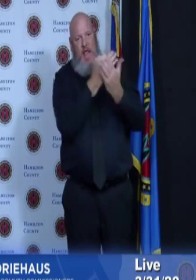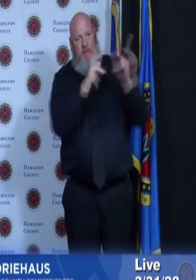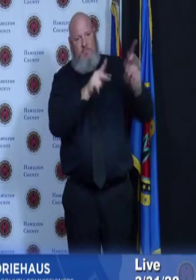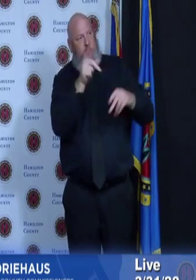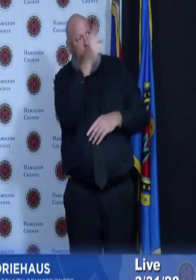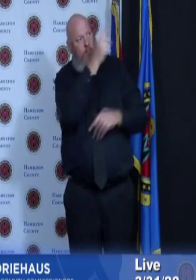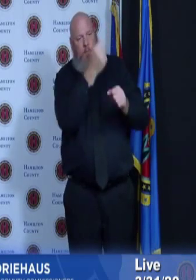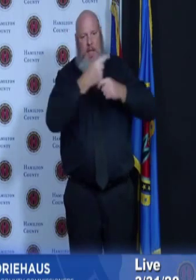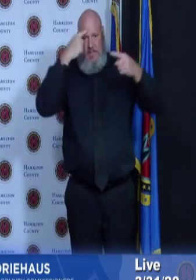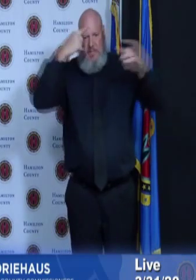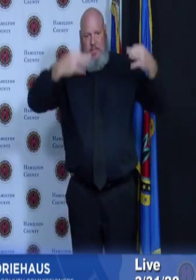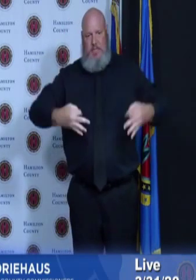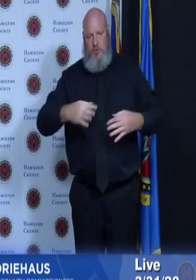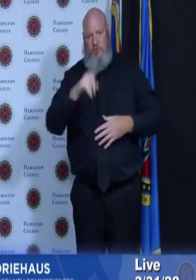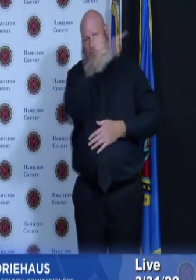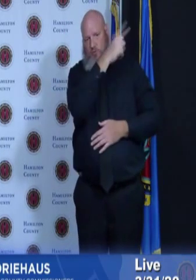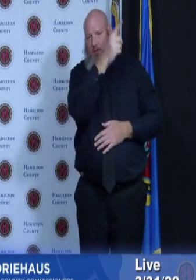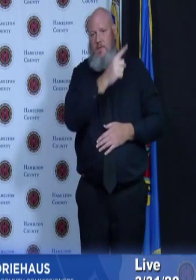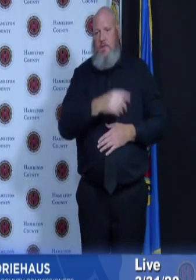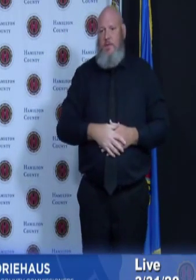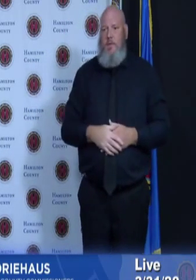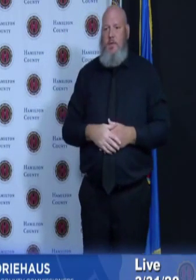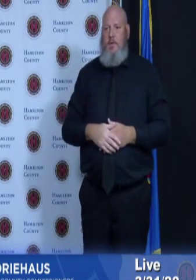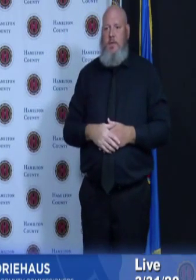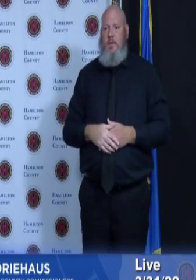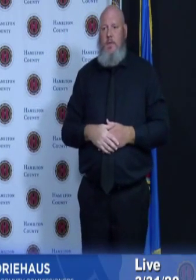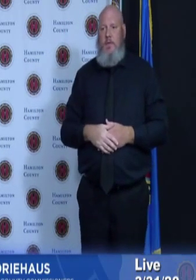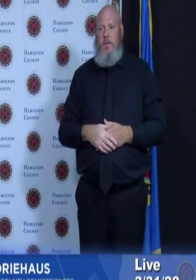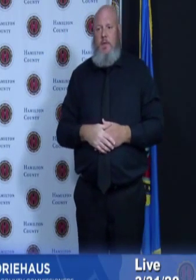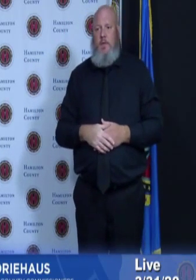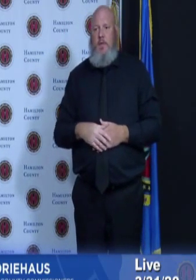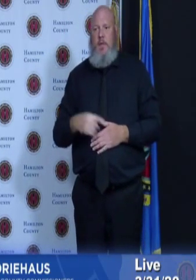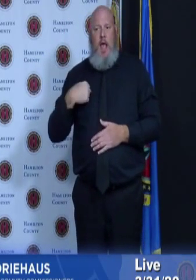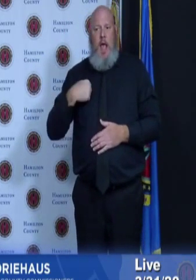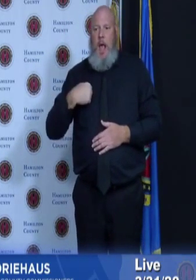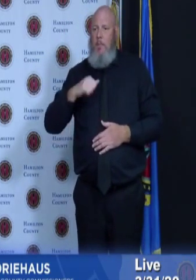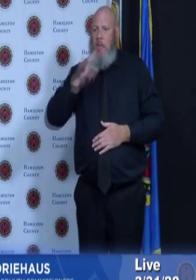in the specific because we don't have that yet we've reached out all that